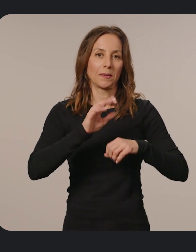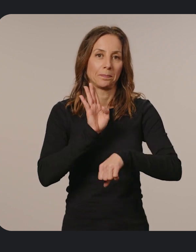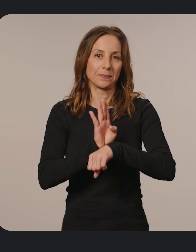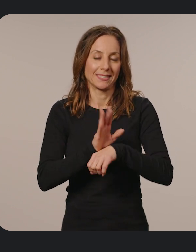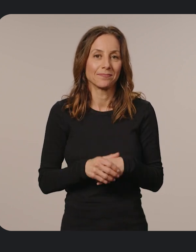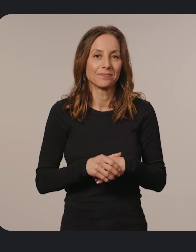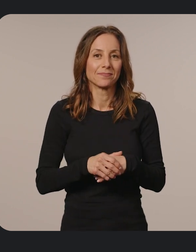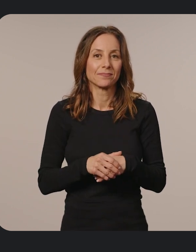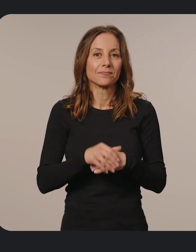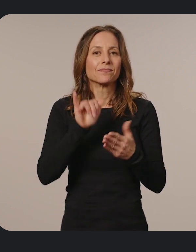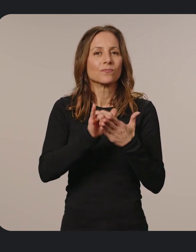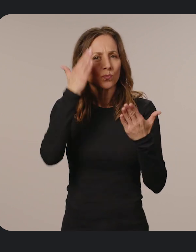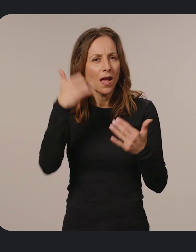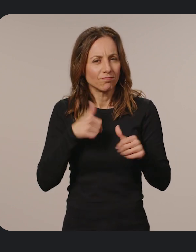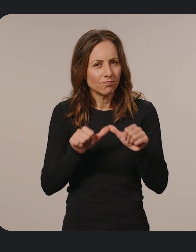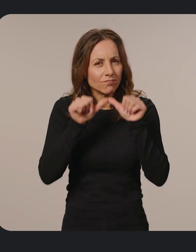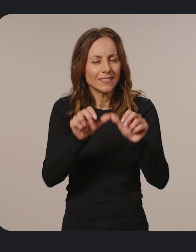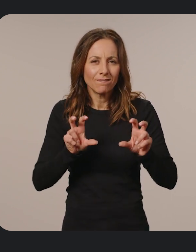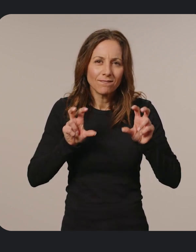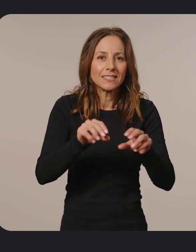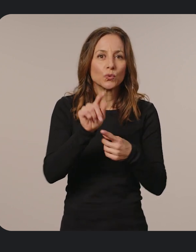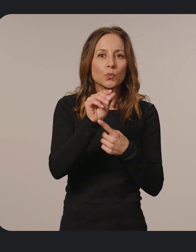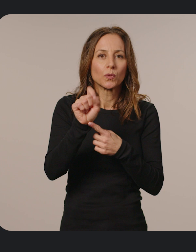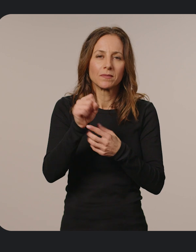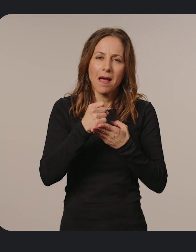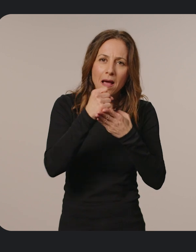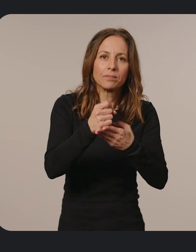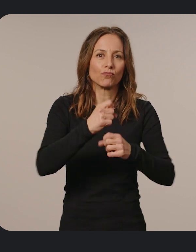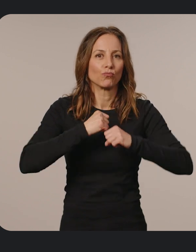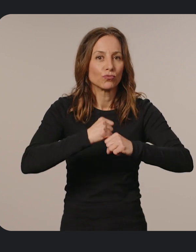your users and your business. That's why we have continued to invest